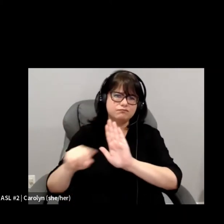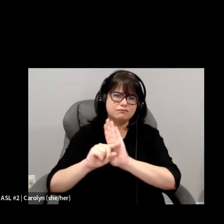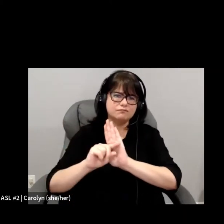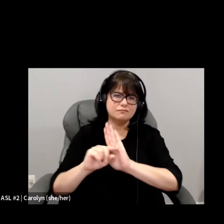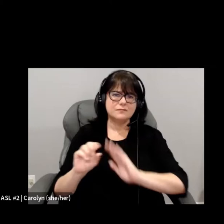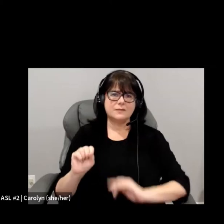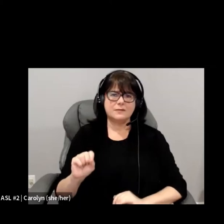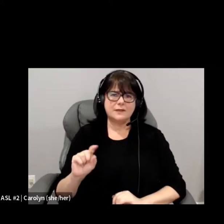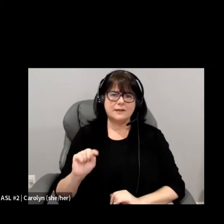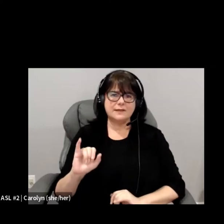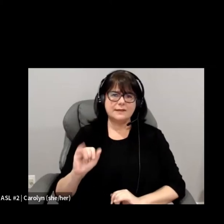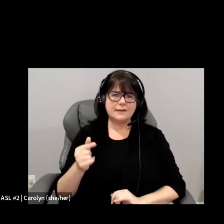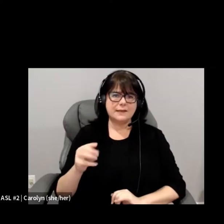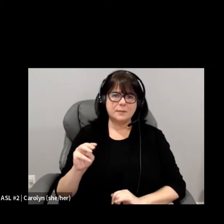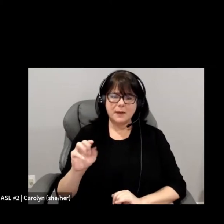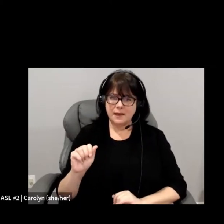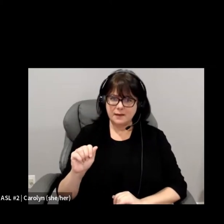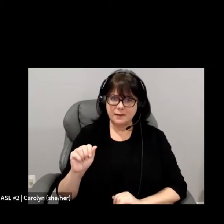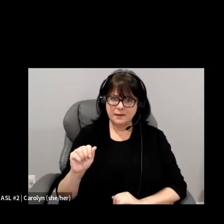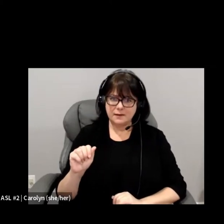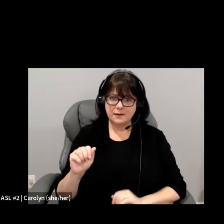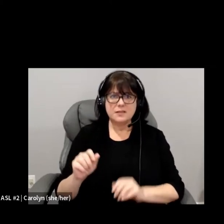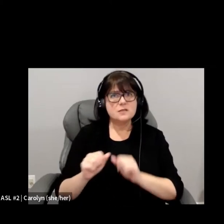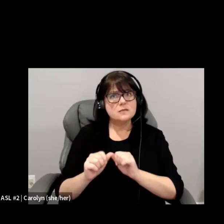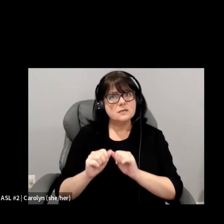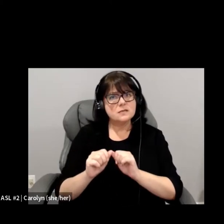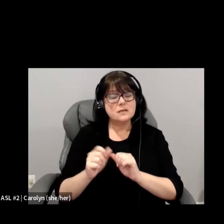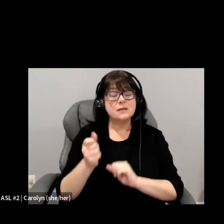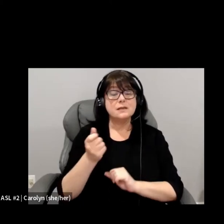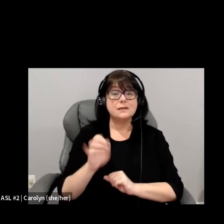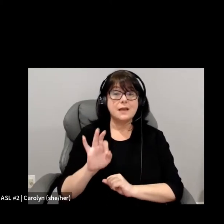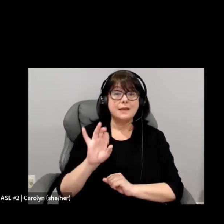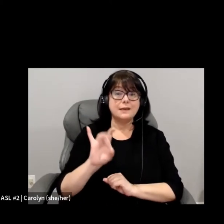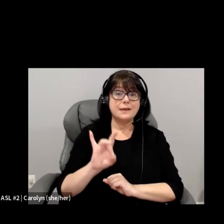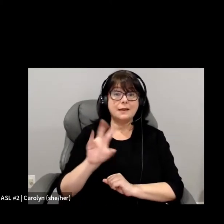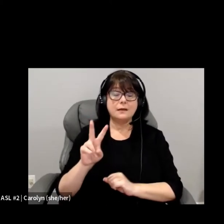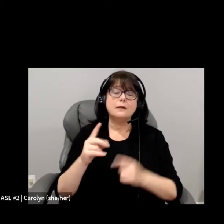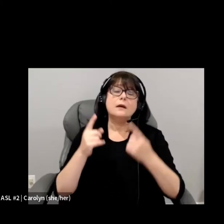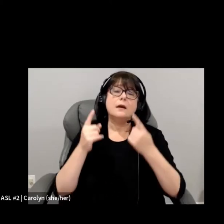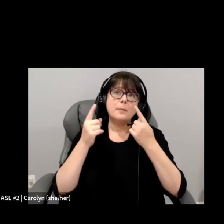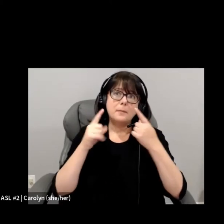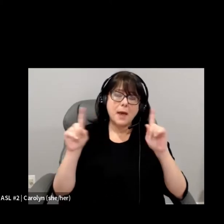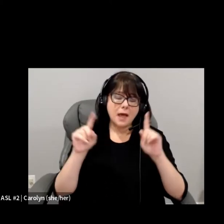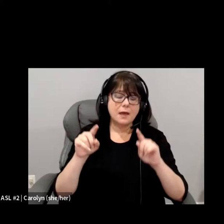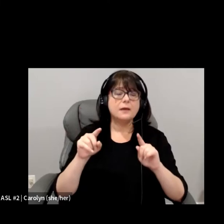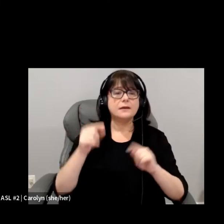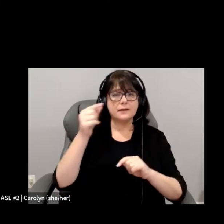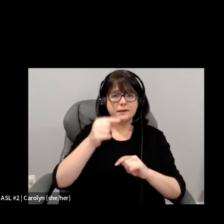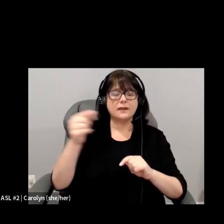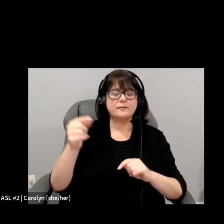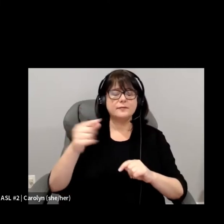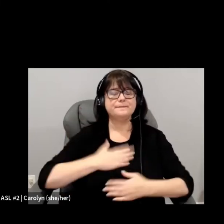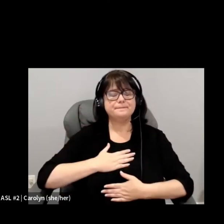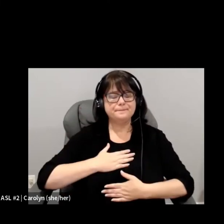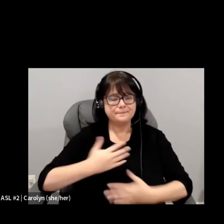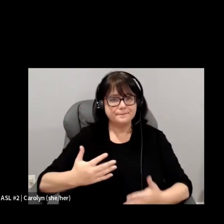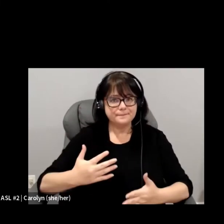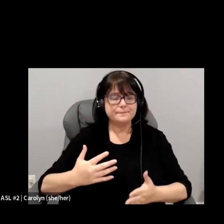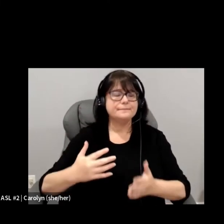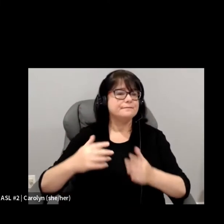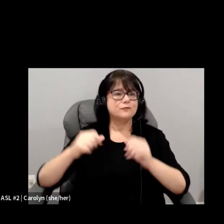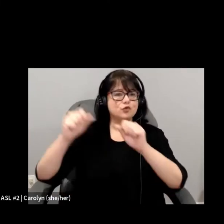THE GOVERNMENT DITCHED THE SEPARATE BILL AND INSTEAD ENACTED AN ENTIRELY NEW HUMAN RIGHTS